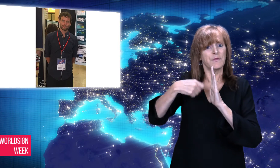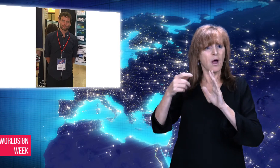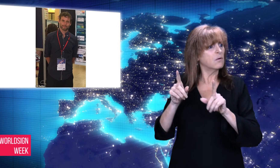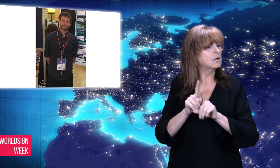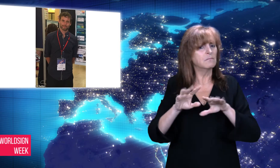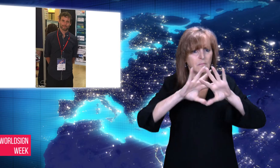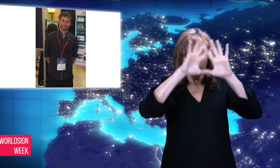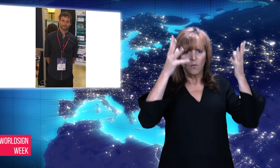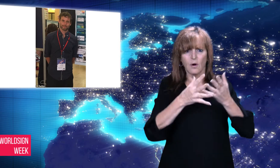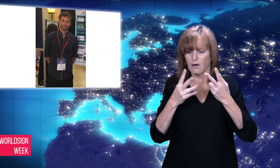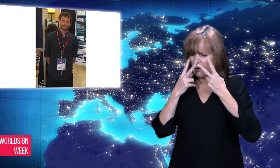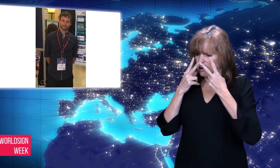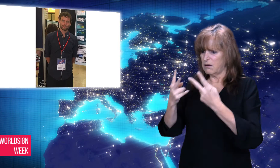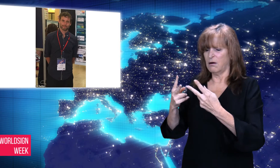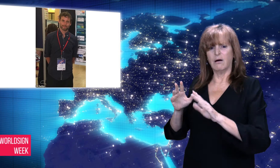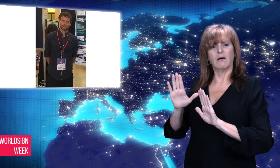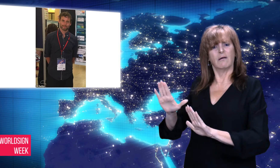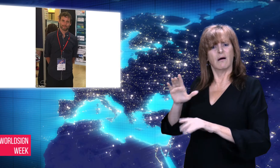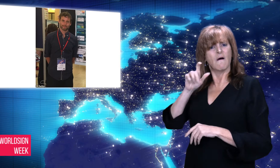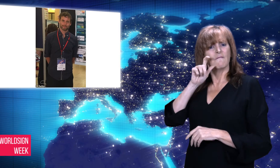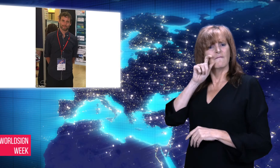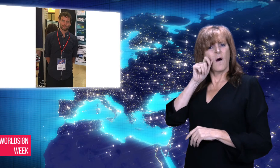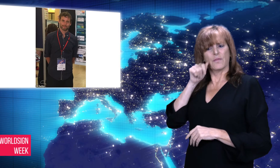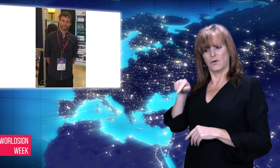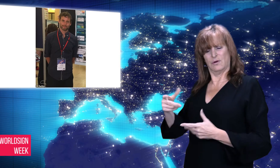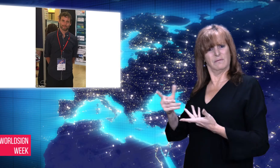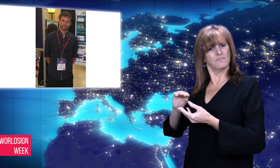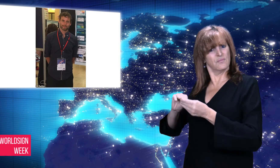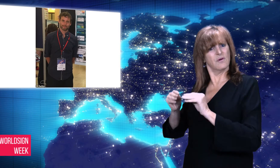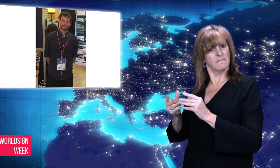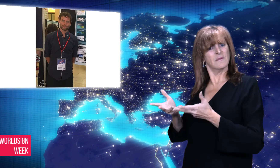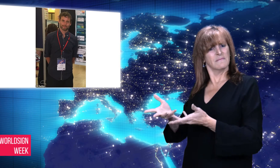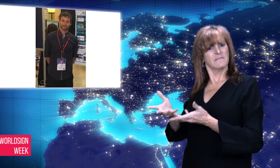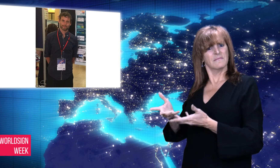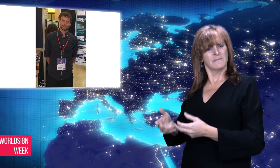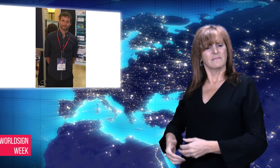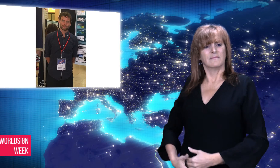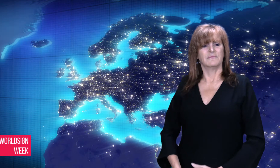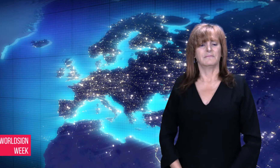a video to bring attention to his father’s situation.